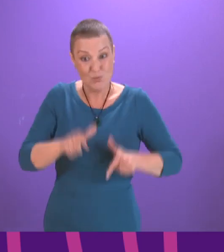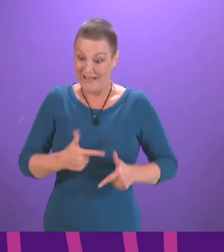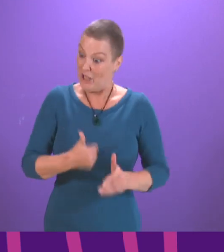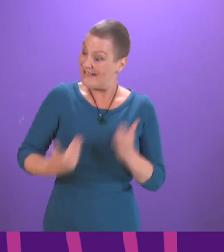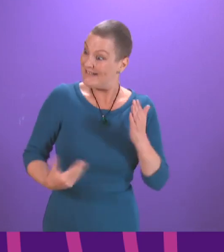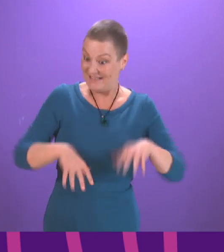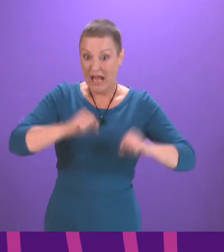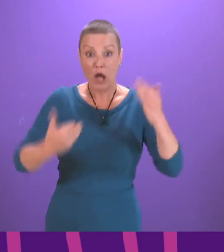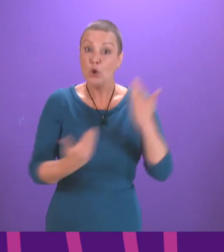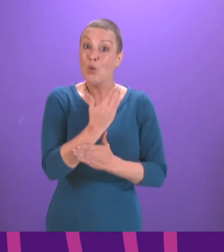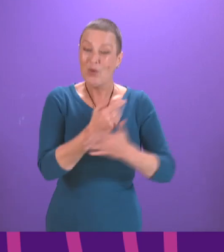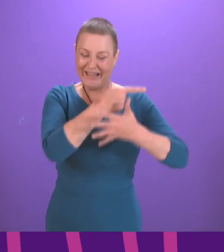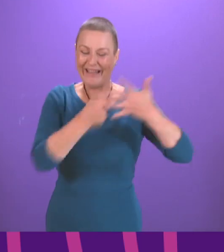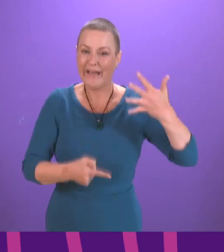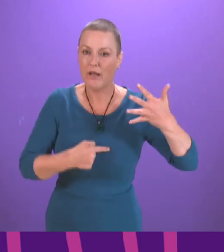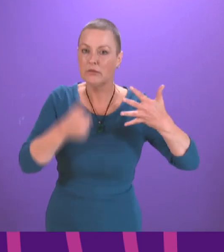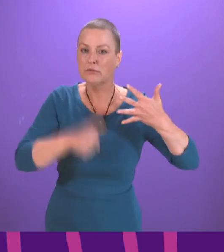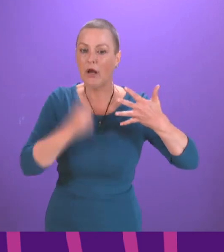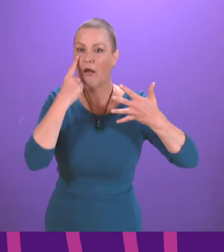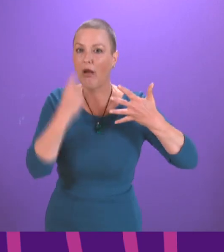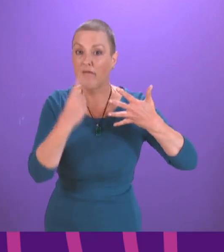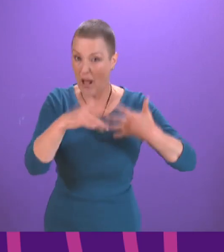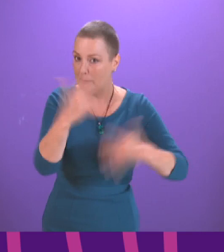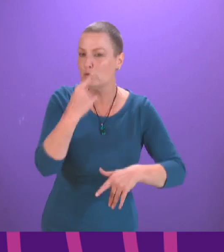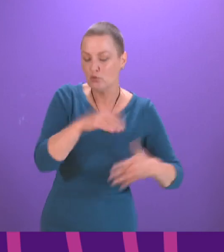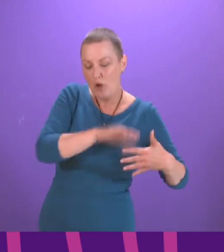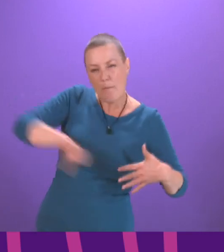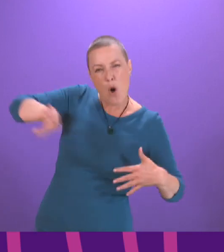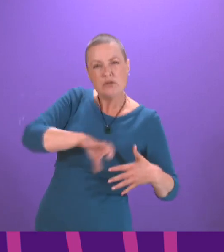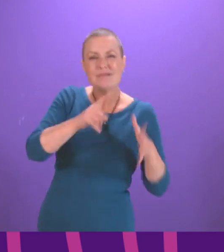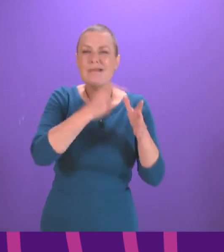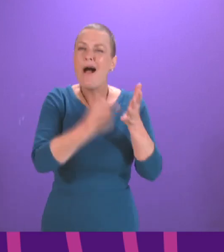There are some areas—I cited the Borders and Argyll and Bute—that are in level 1